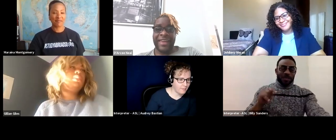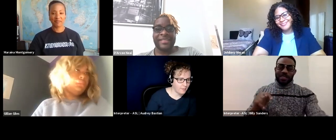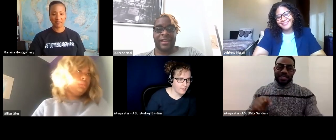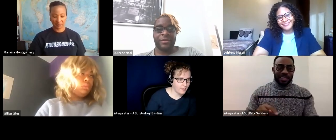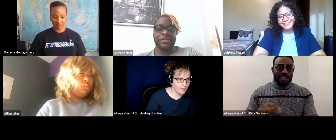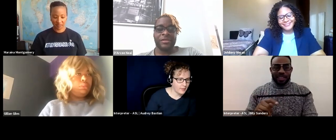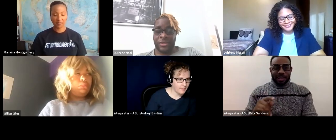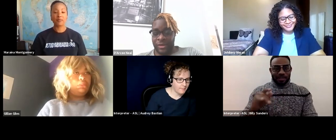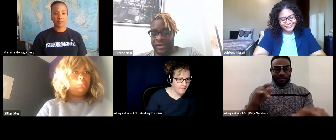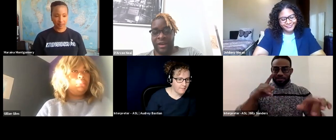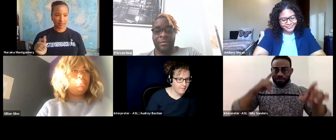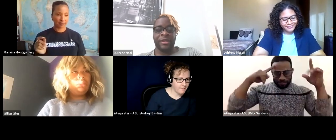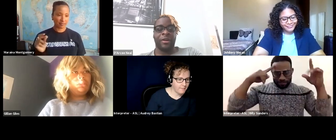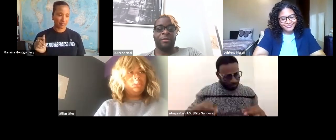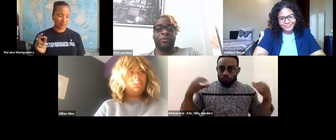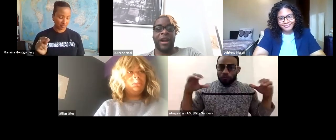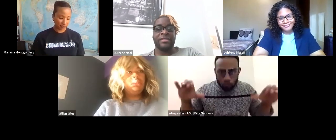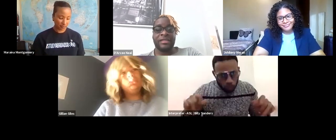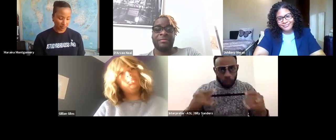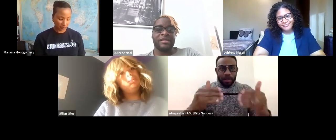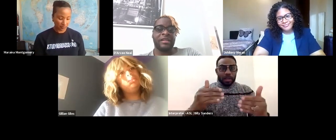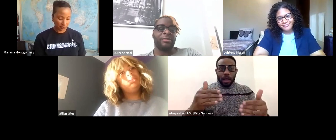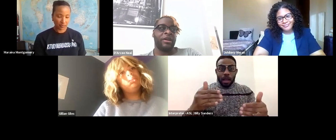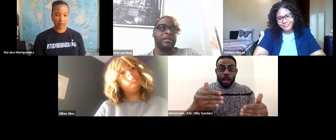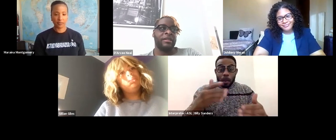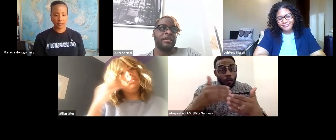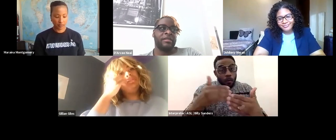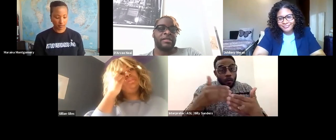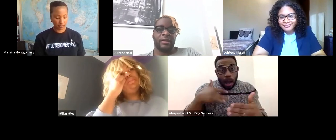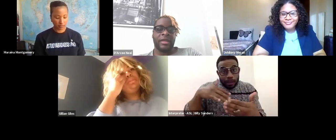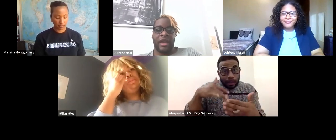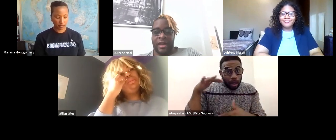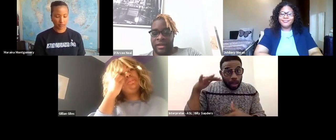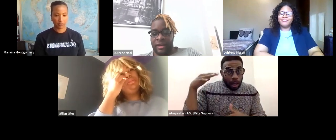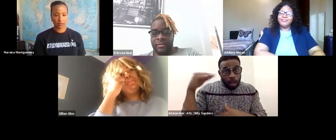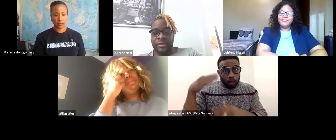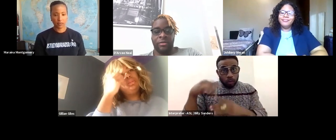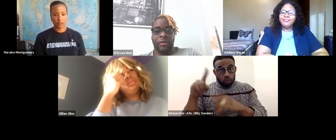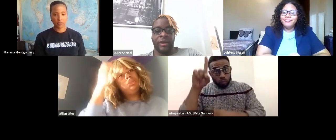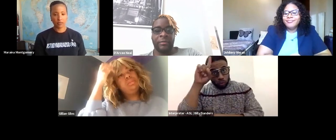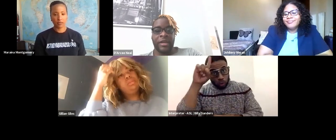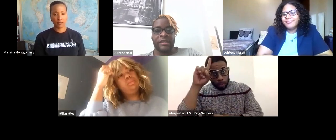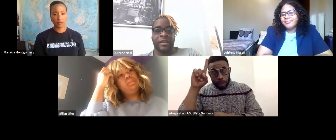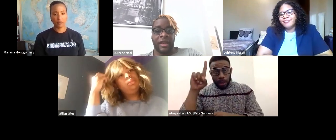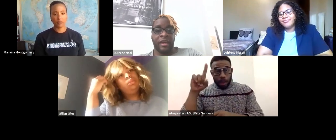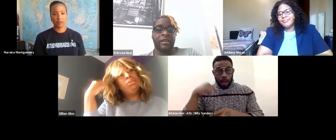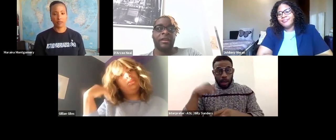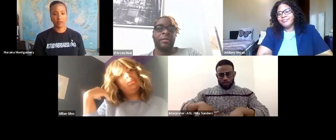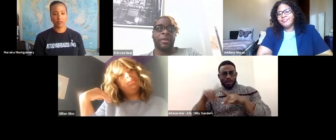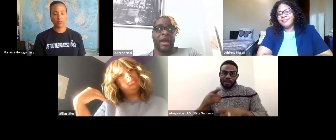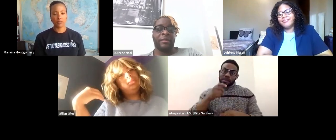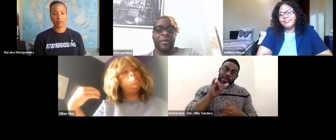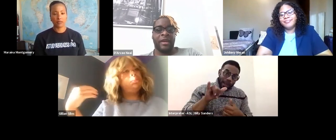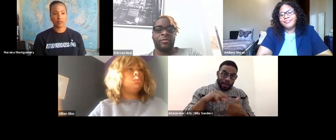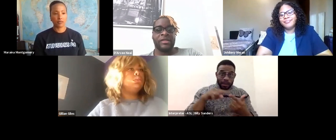down do it. Before I did my study abroad to Germany, growing up as a gay Black man was